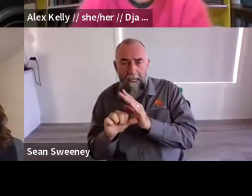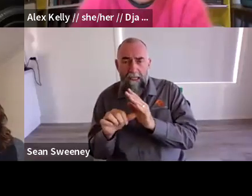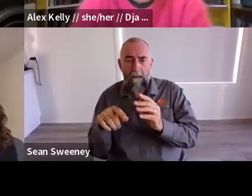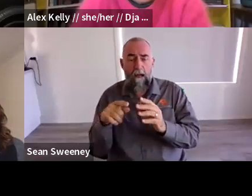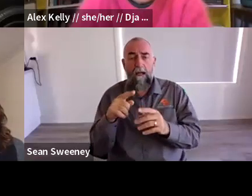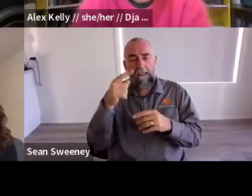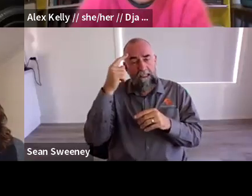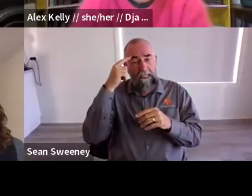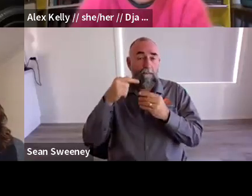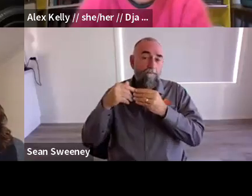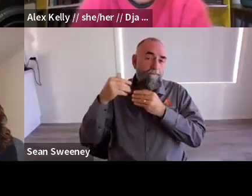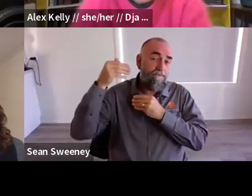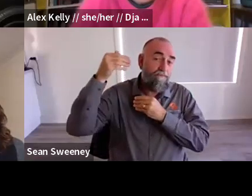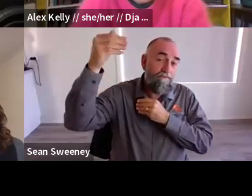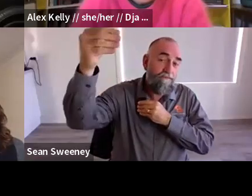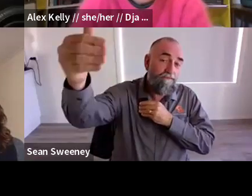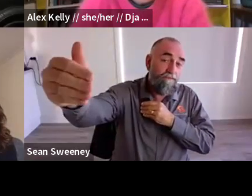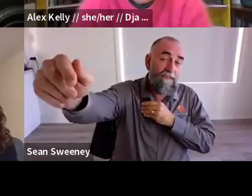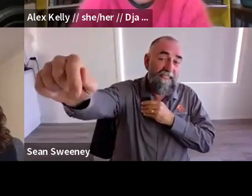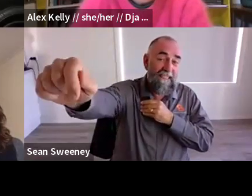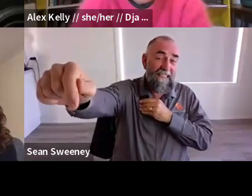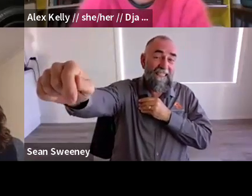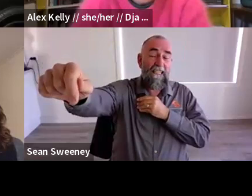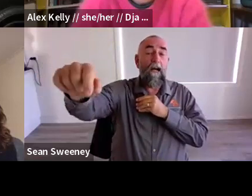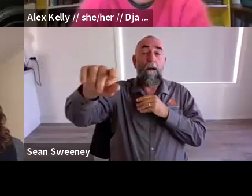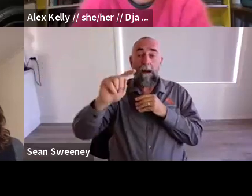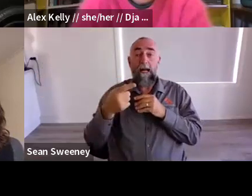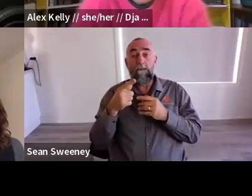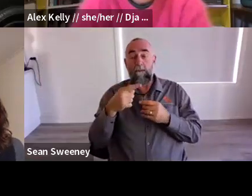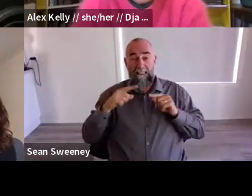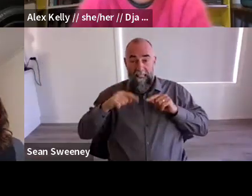down, 20 minutes of admin and you can make a switch. You can get in touch,